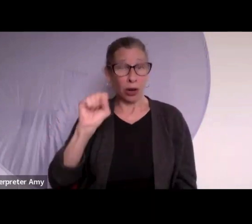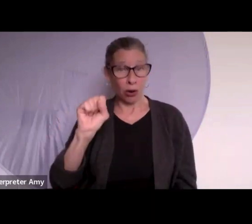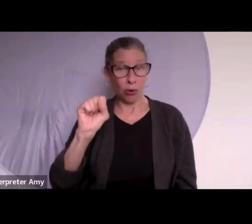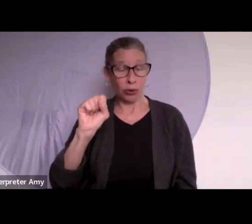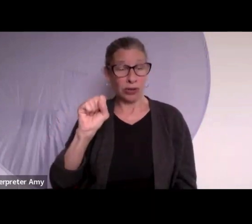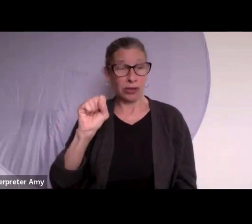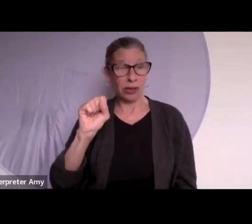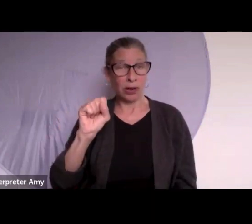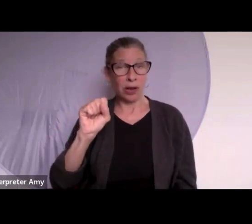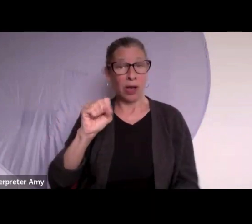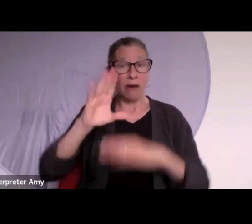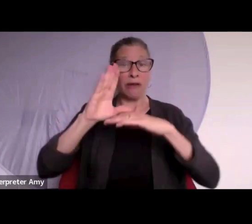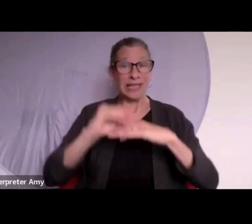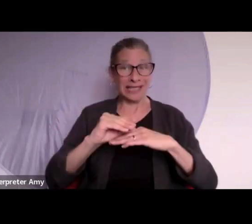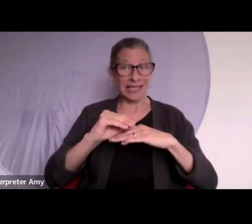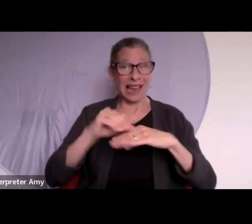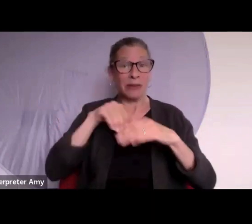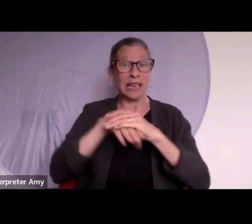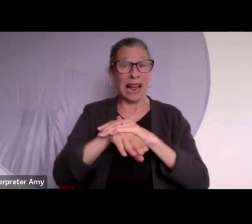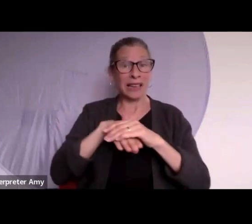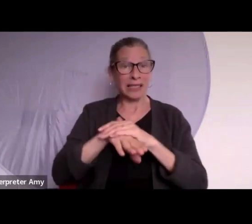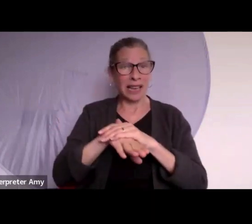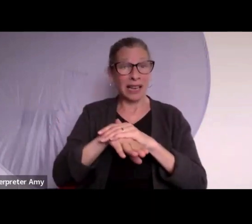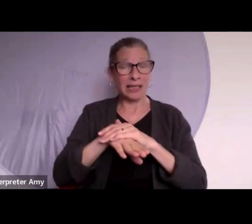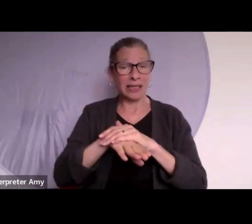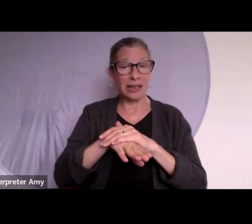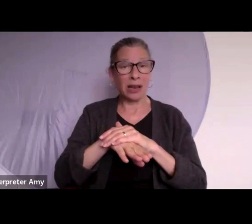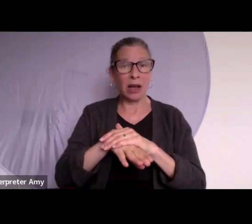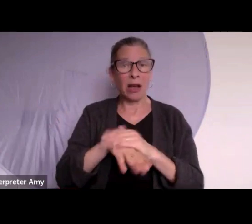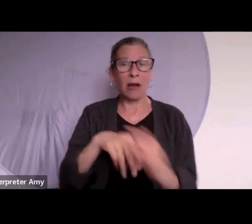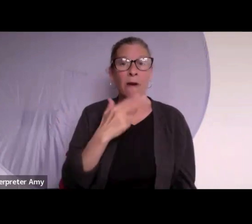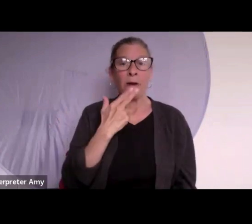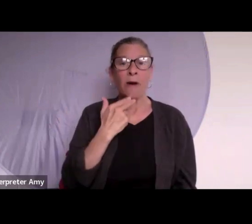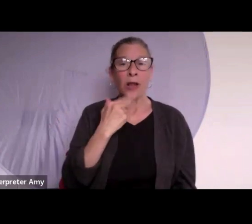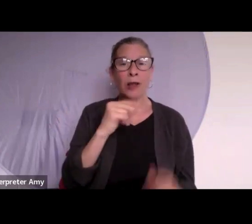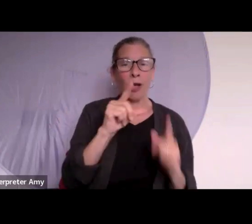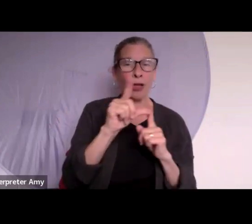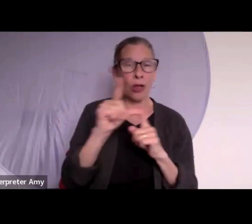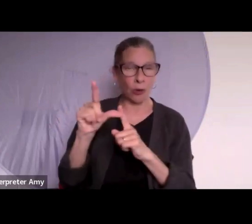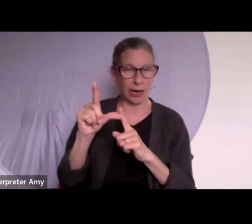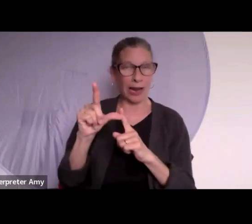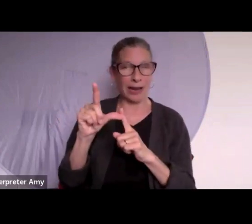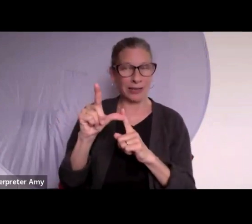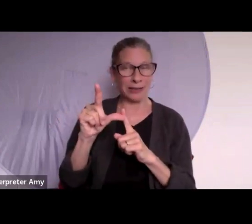discounted access are all lowercase also, so it's easier